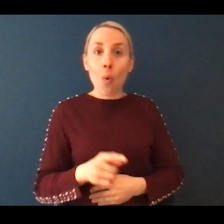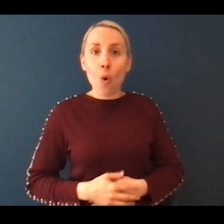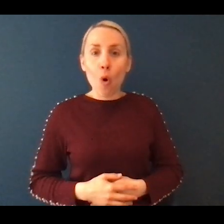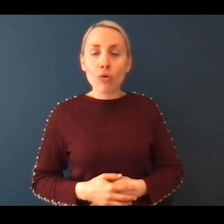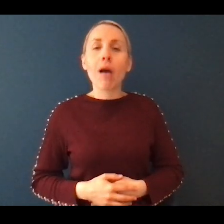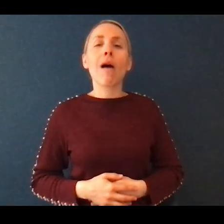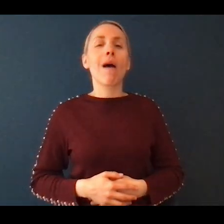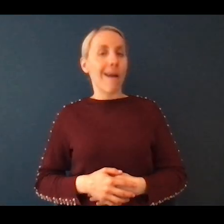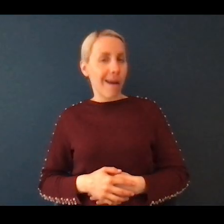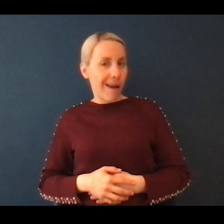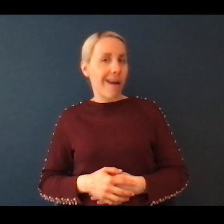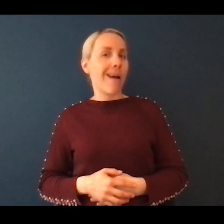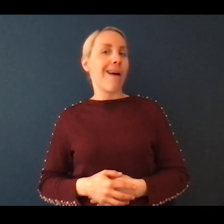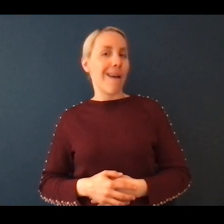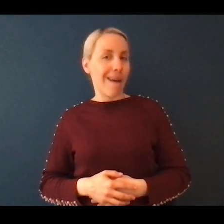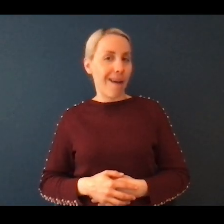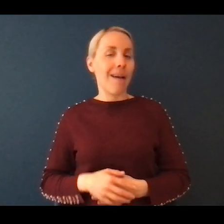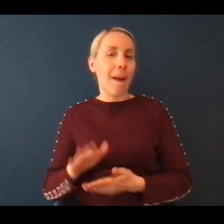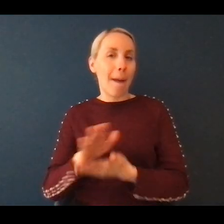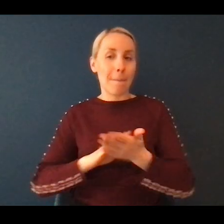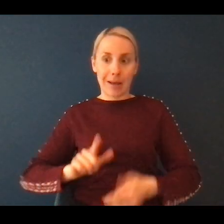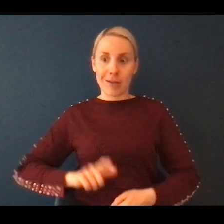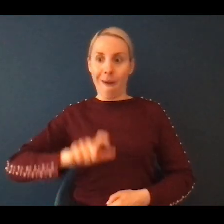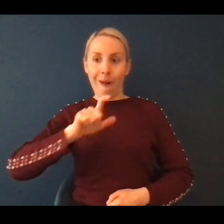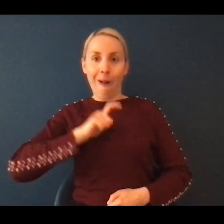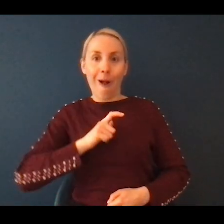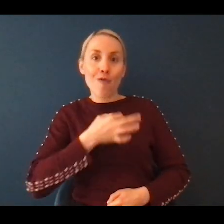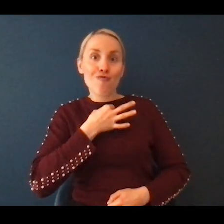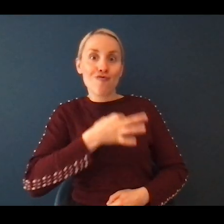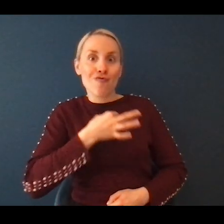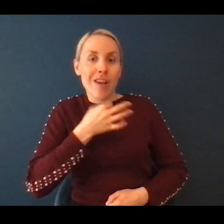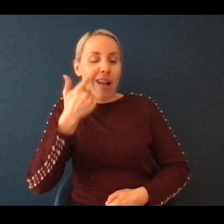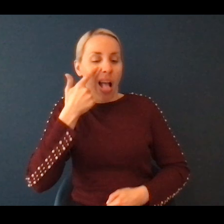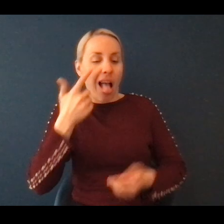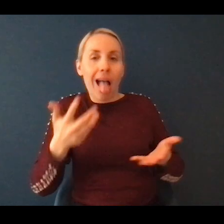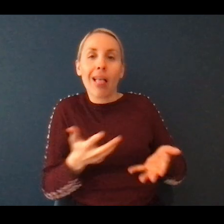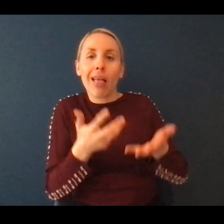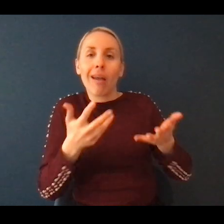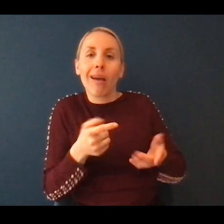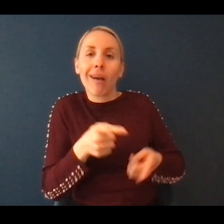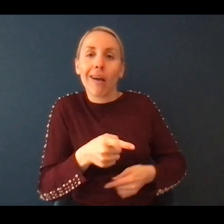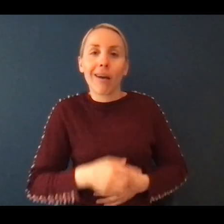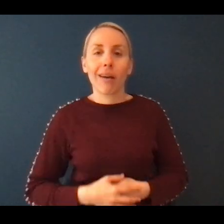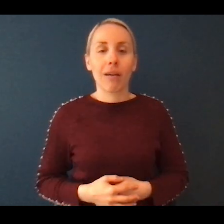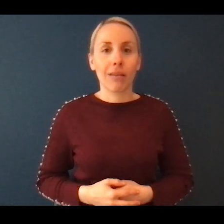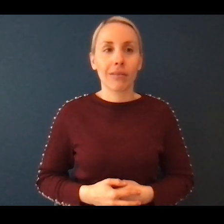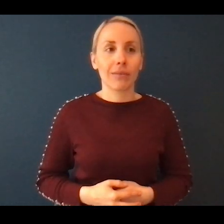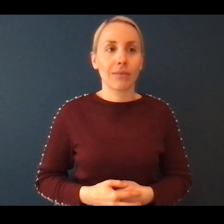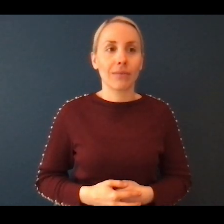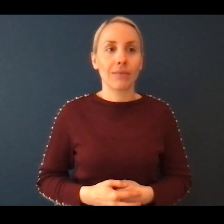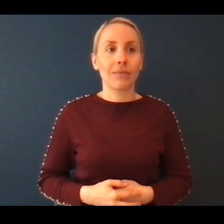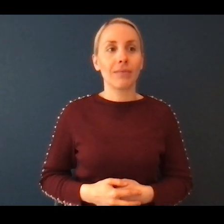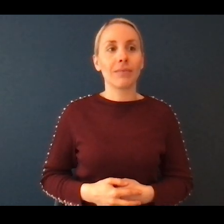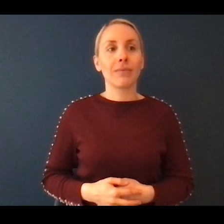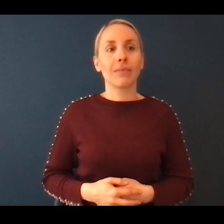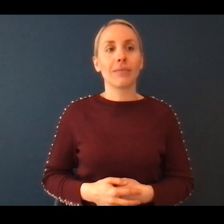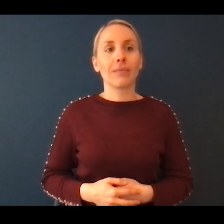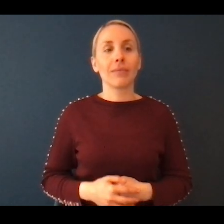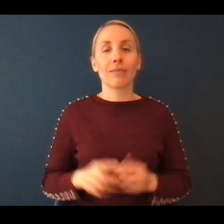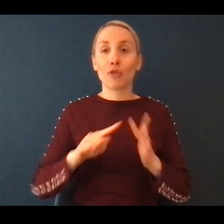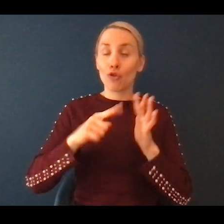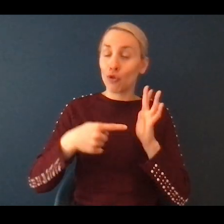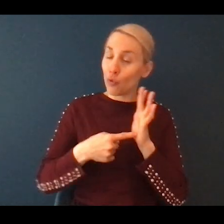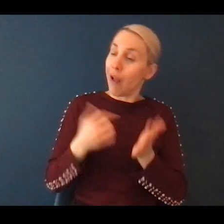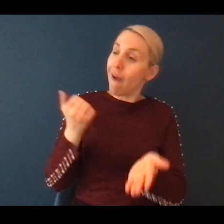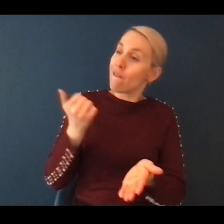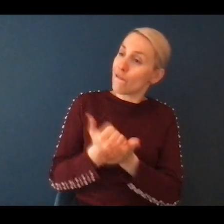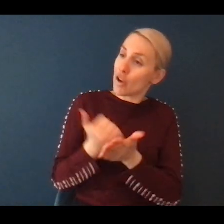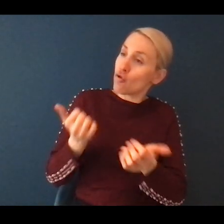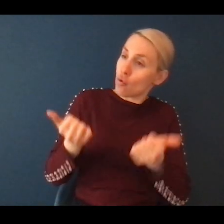of risk and experimentation and yeah that's great. Share it with someone like. Yeah exactly